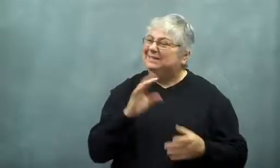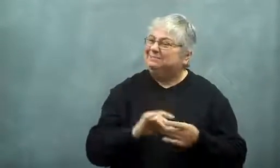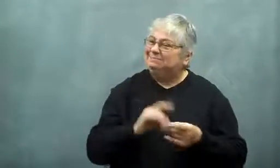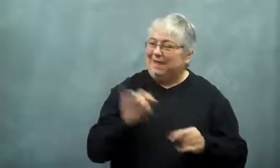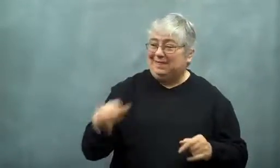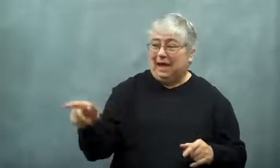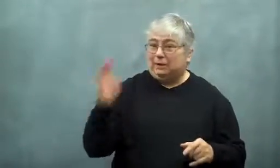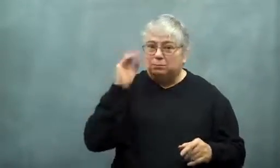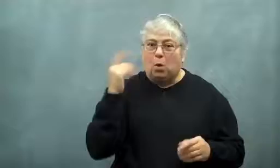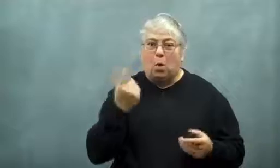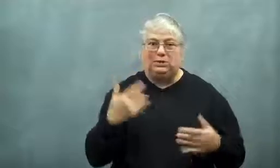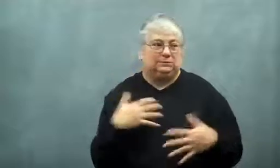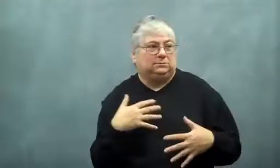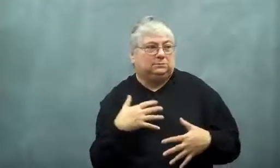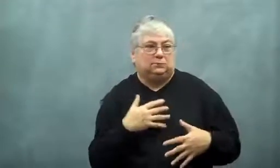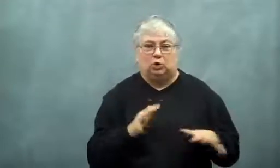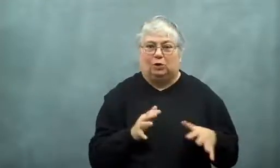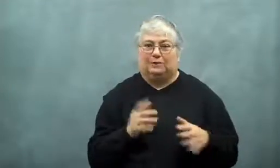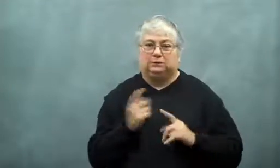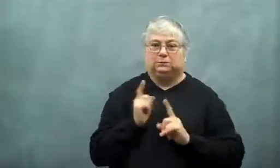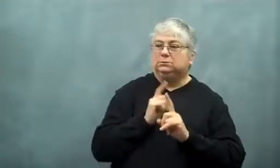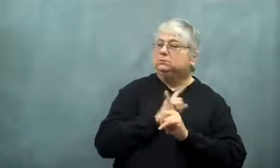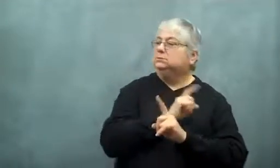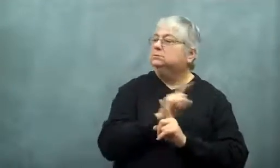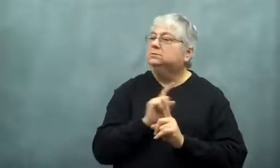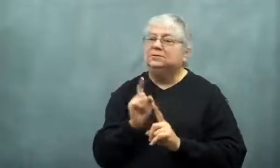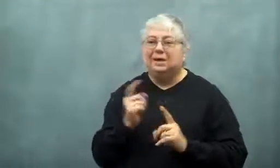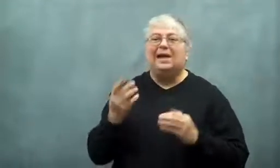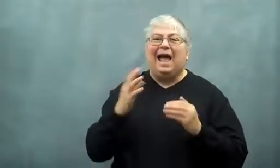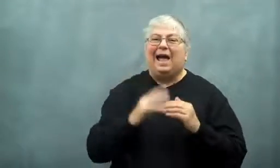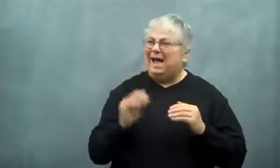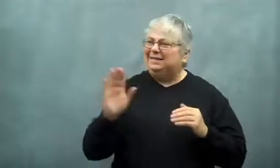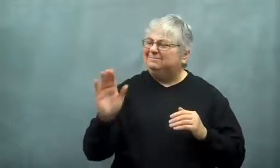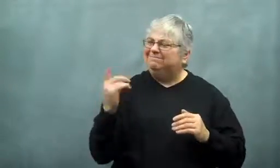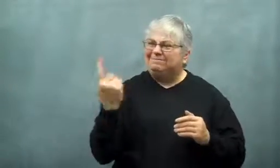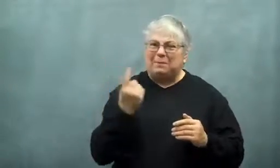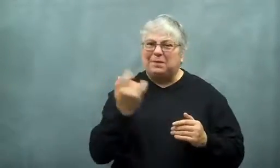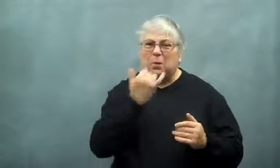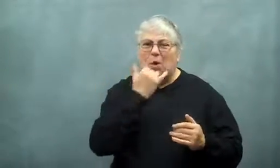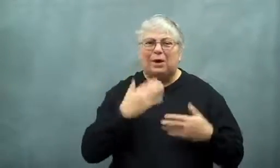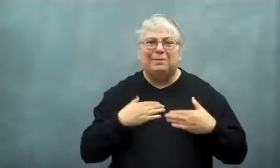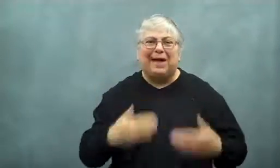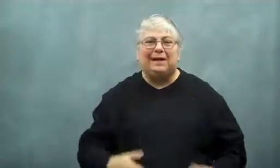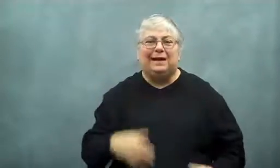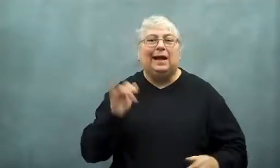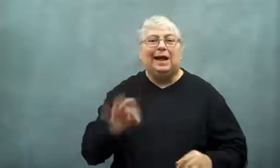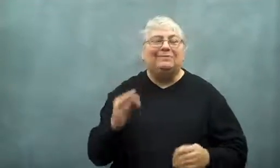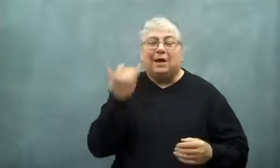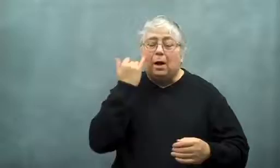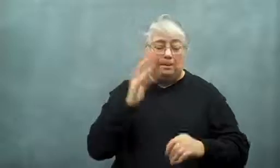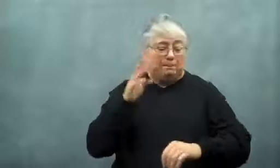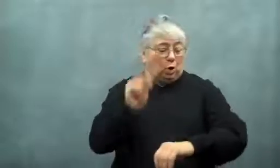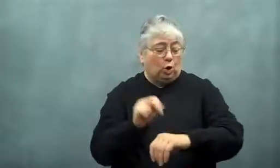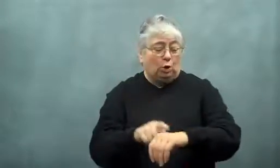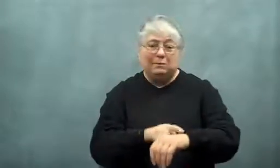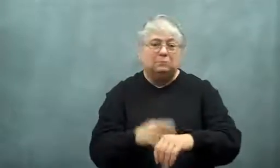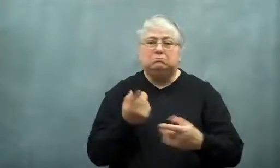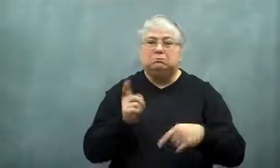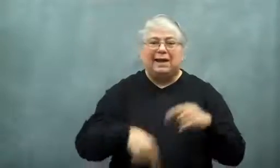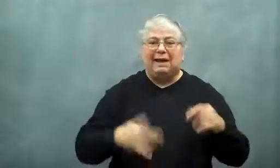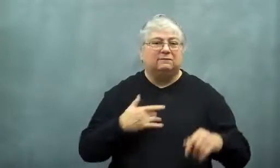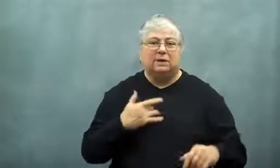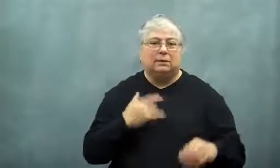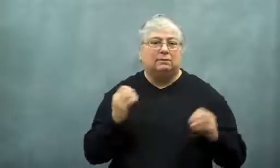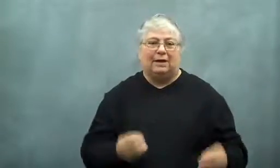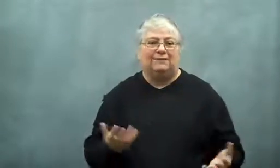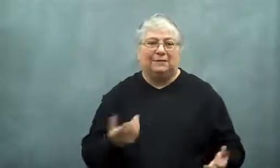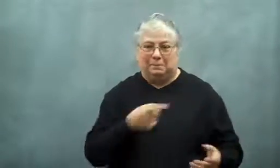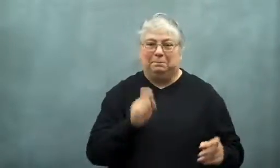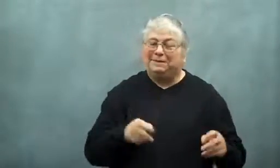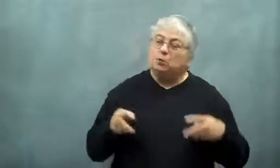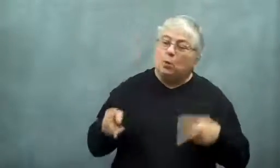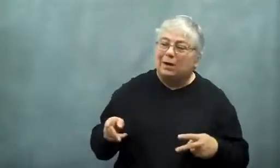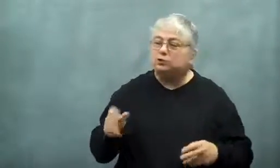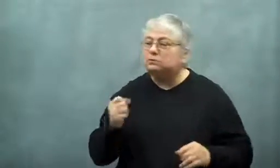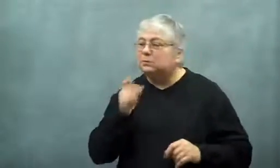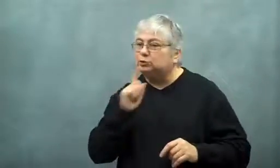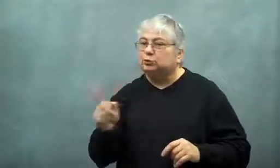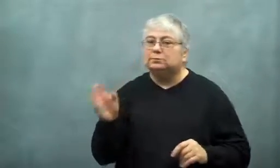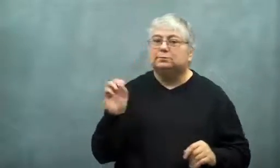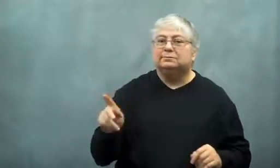said he was always scared and nervous.